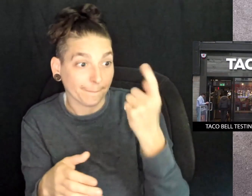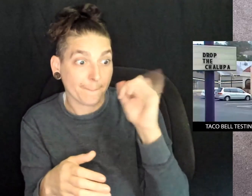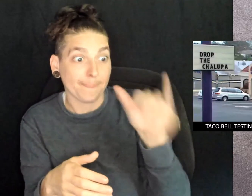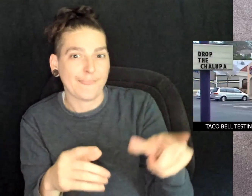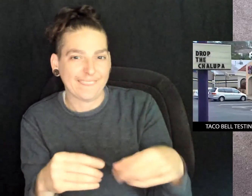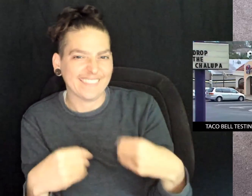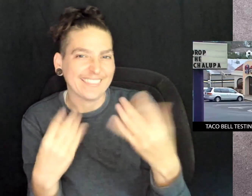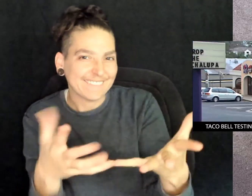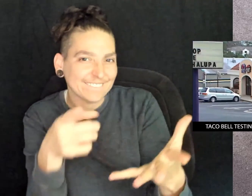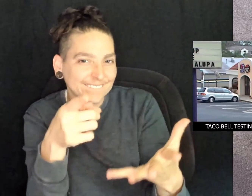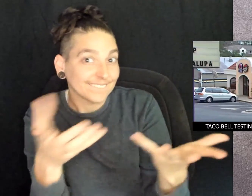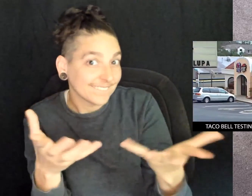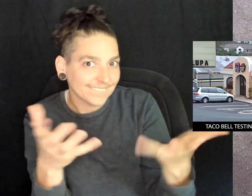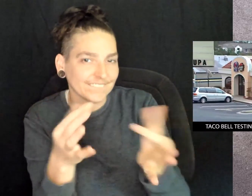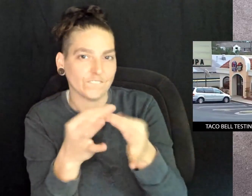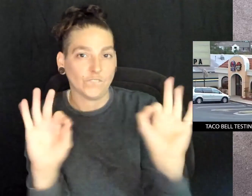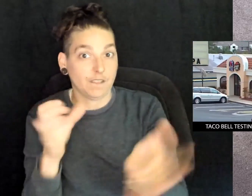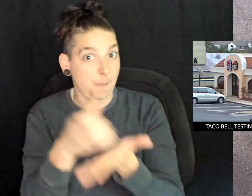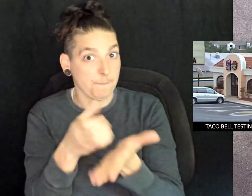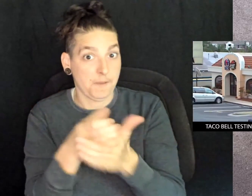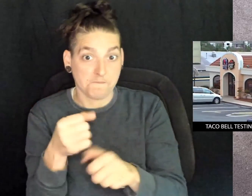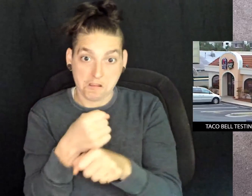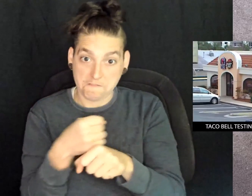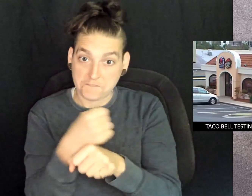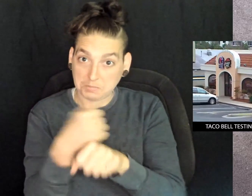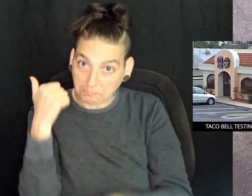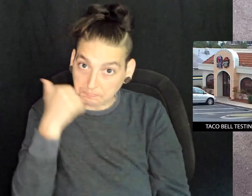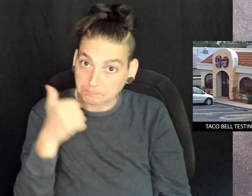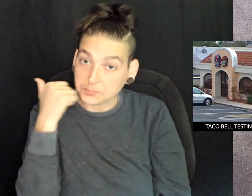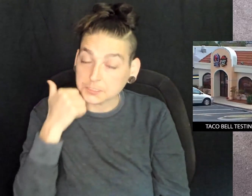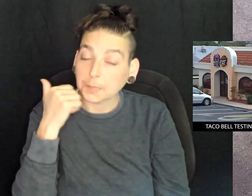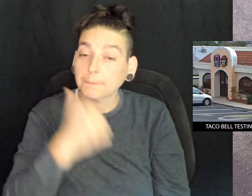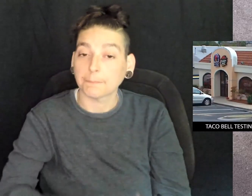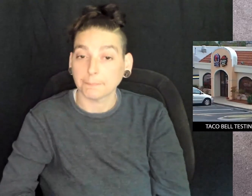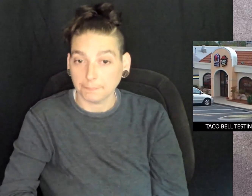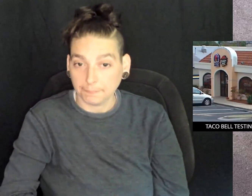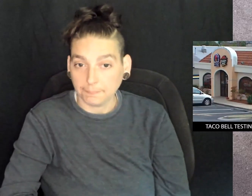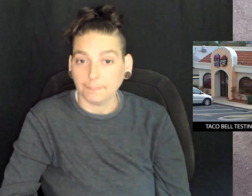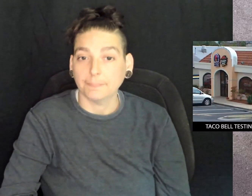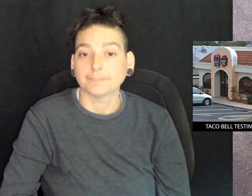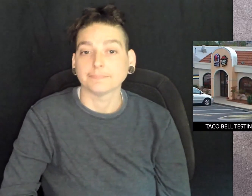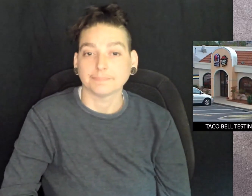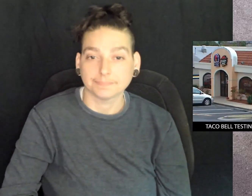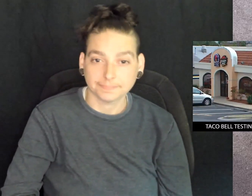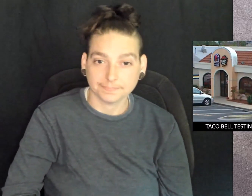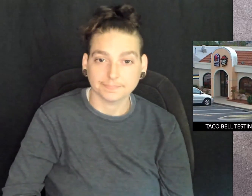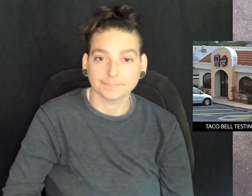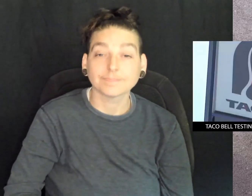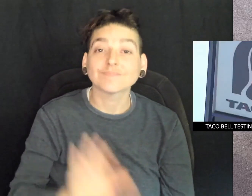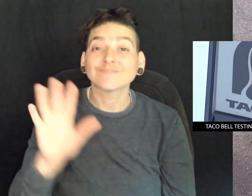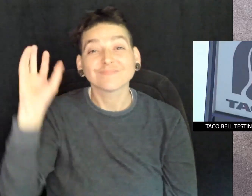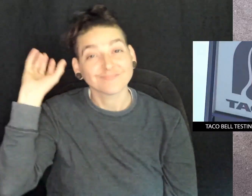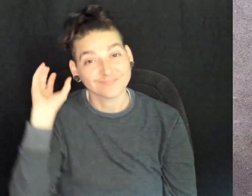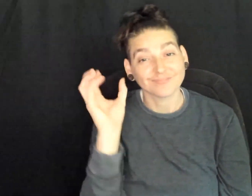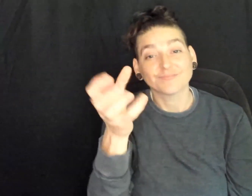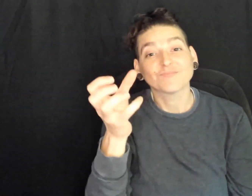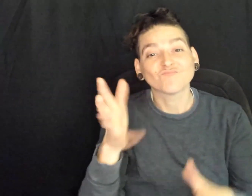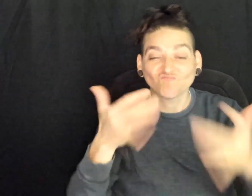including a monthly plan that will give you a free cup of coffee every day